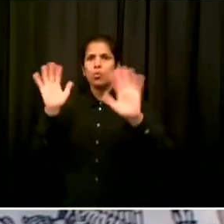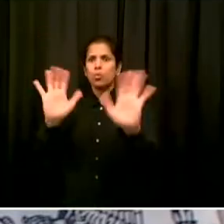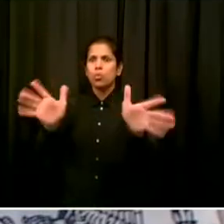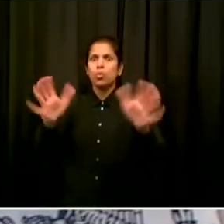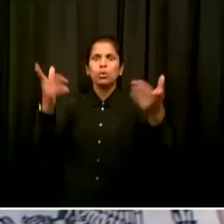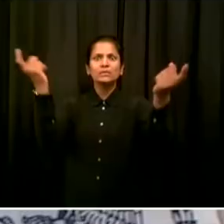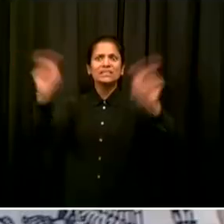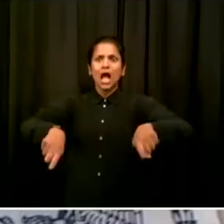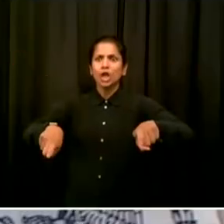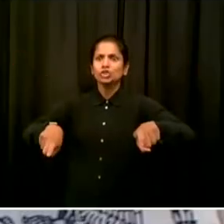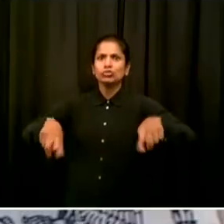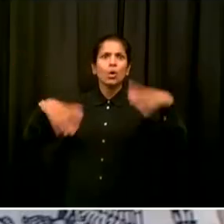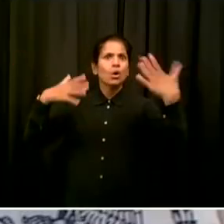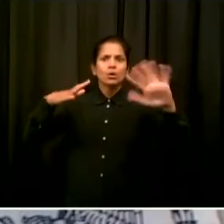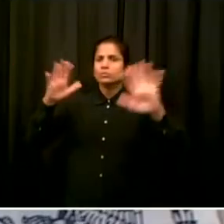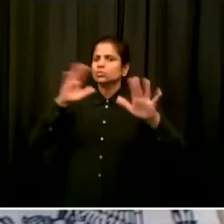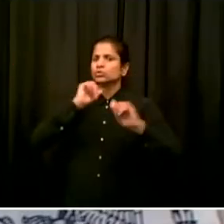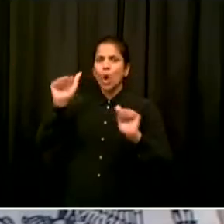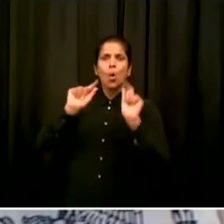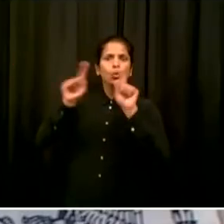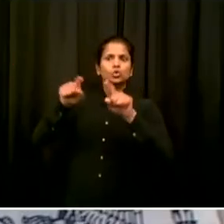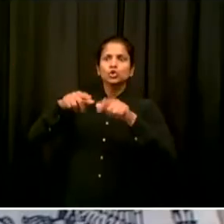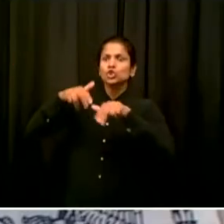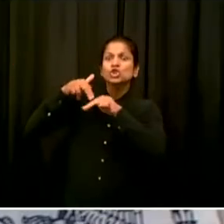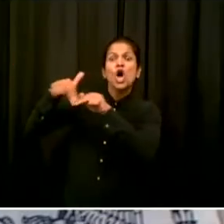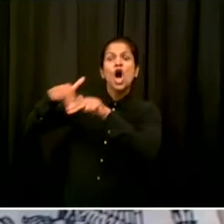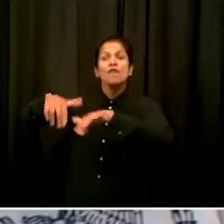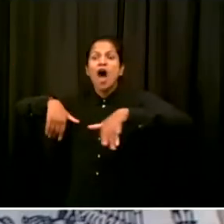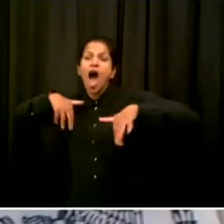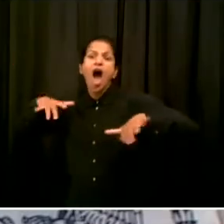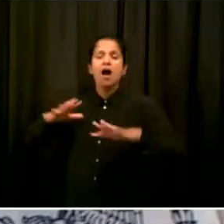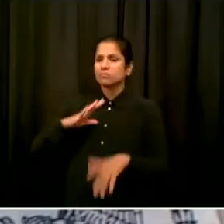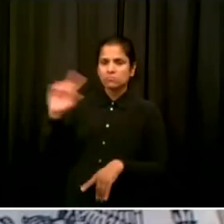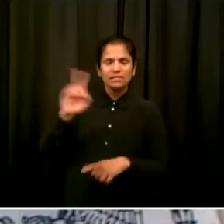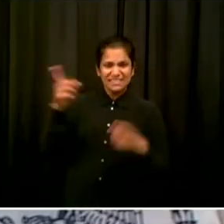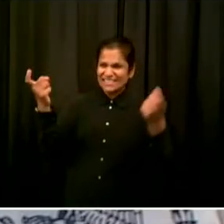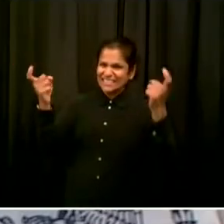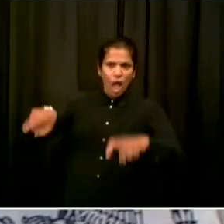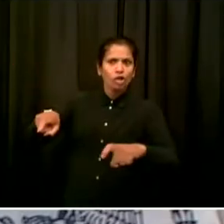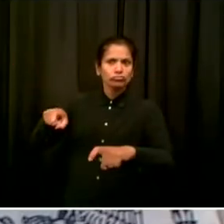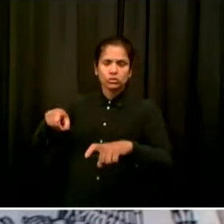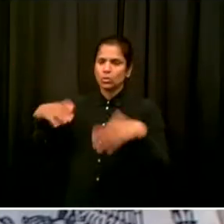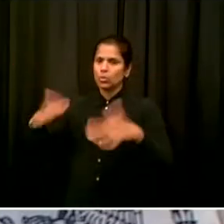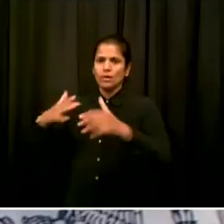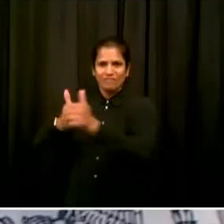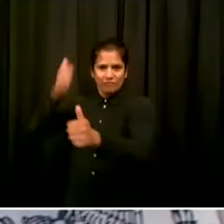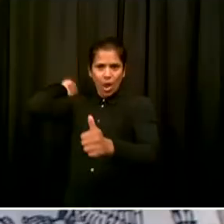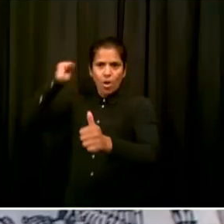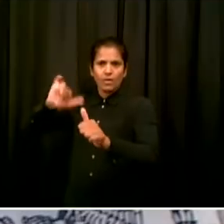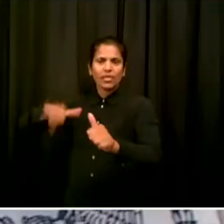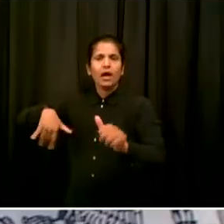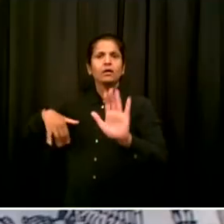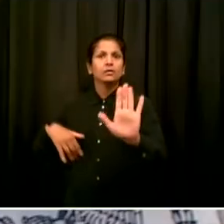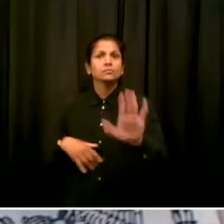DO NOT EVEN THINK ABOUT GOIGN ITNO HTE WATER. THE BEACHES ARE